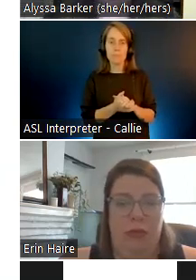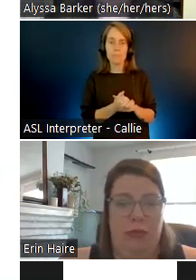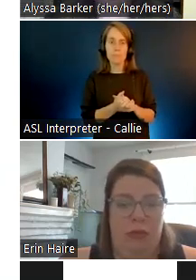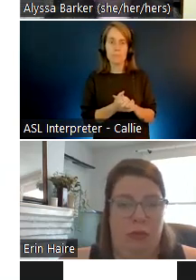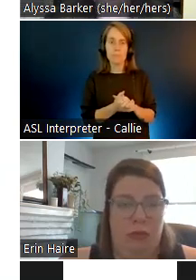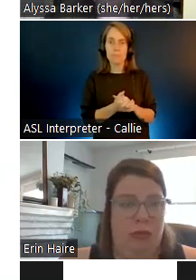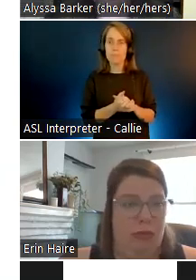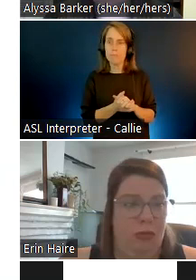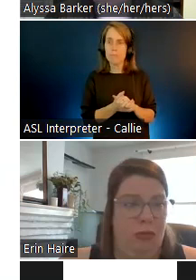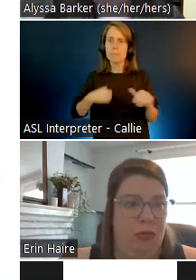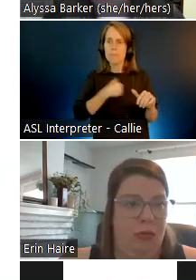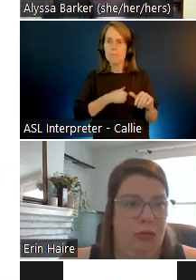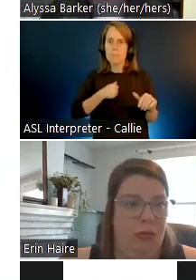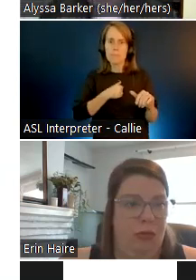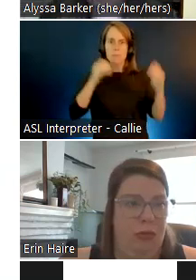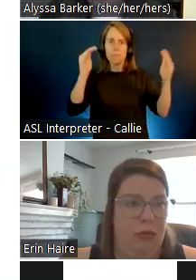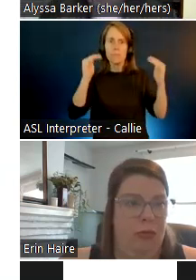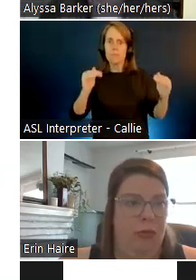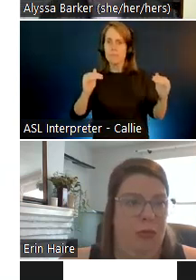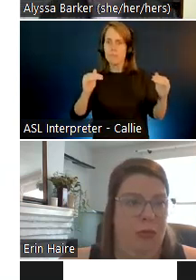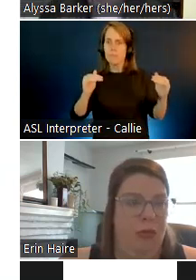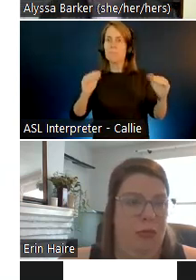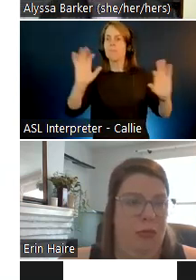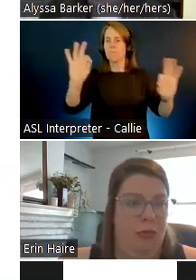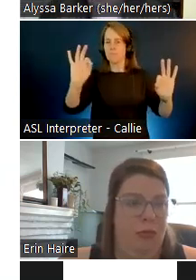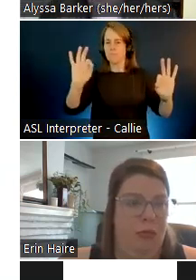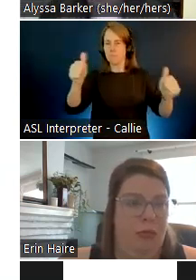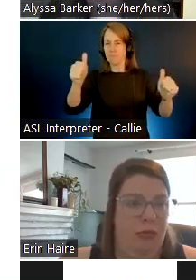i'm sorry could we have the next slide please there we go and these are just